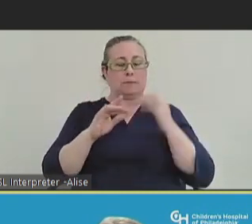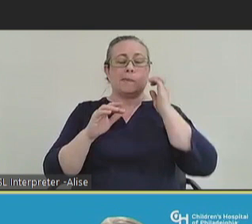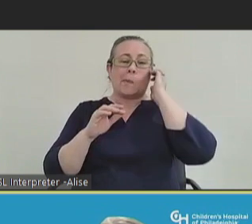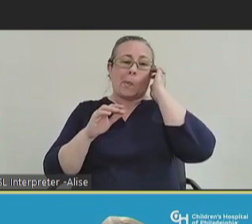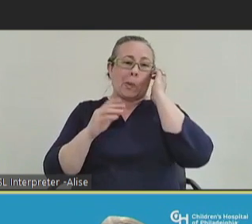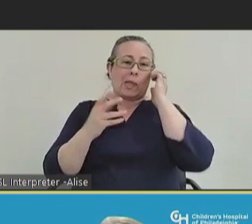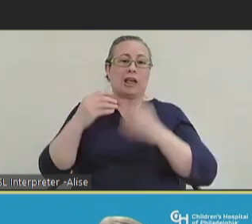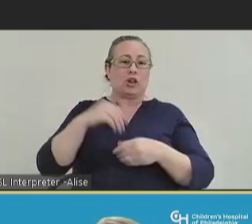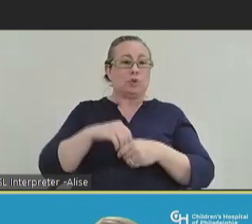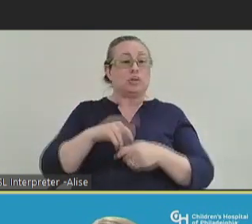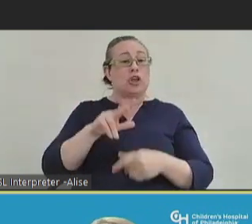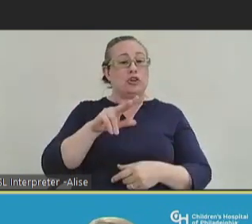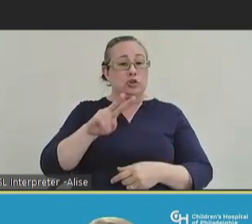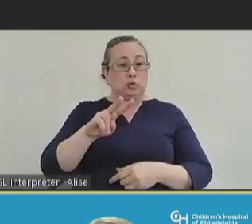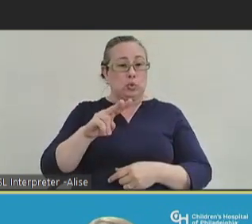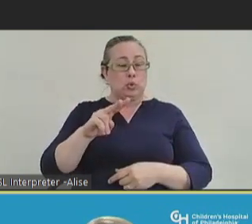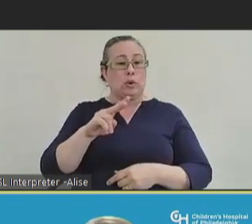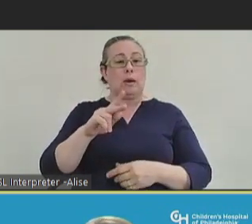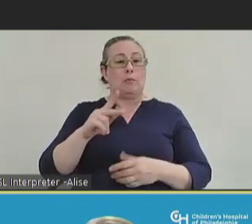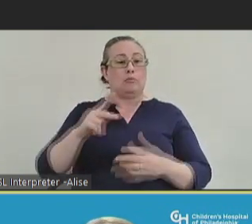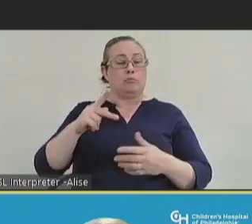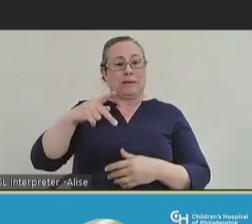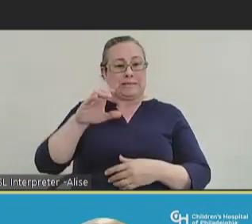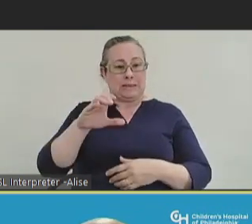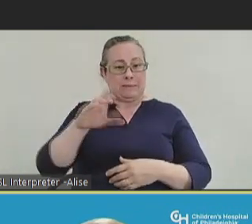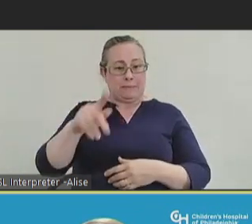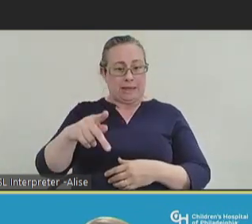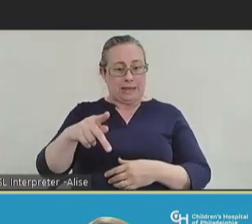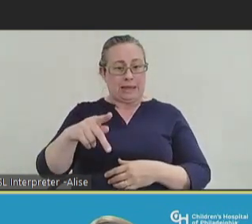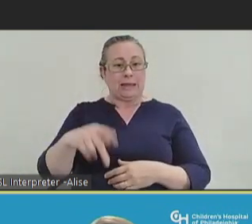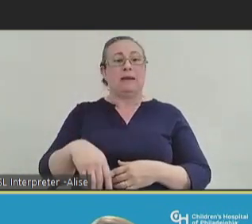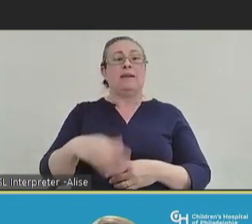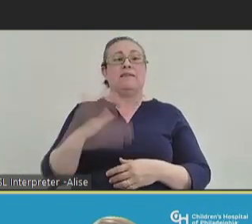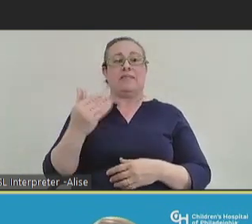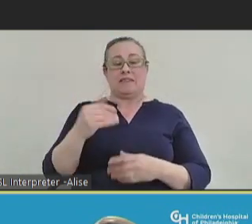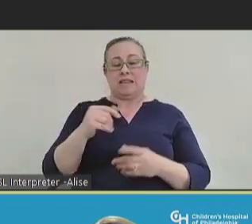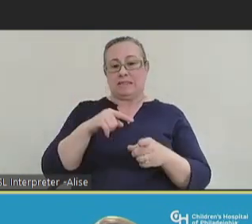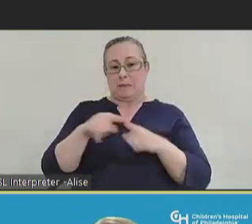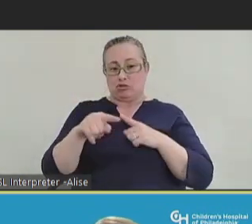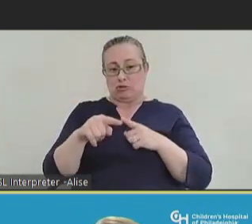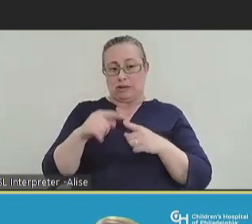32 primary care sites, 15 specialty care sites, and 15 hospital partners.